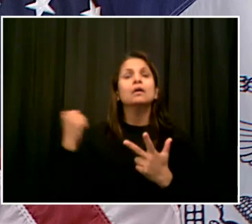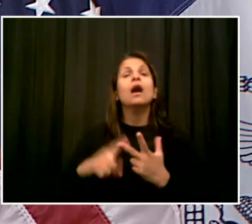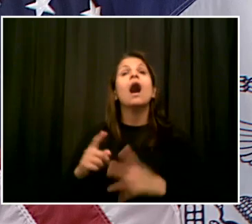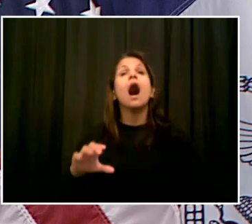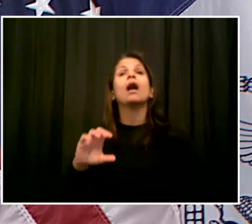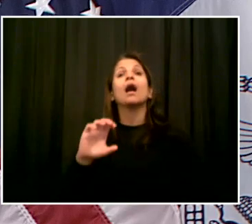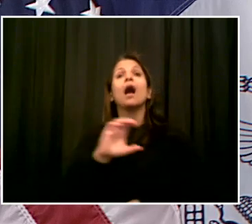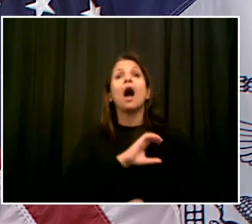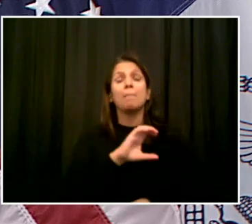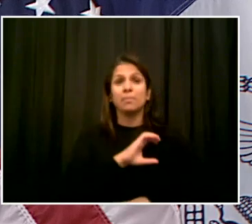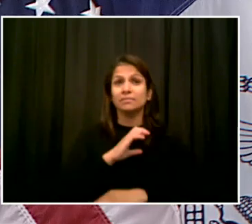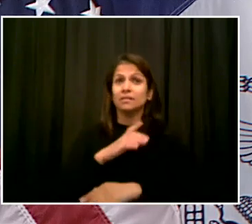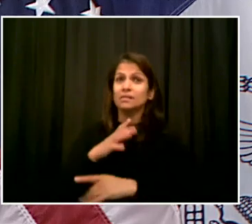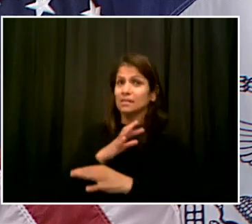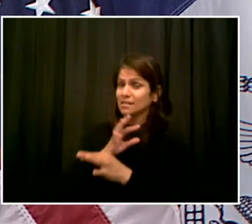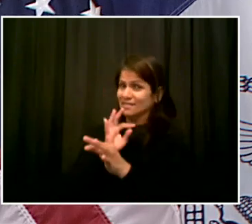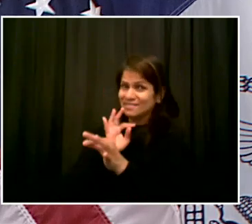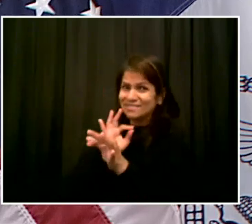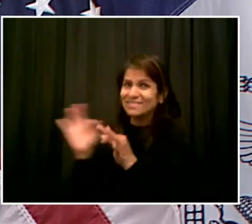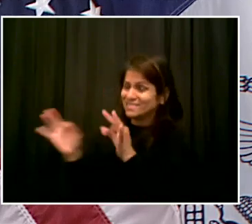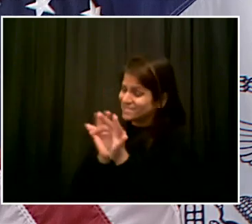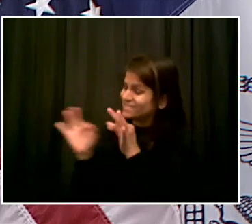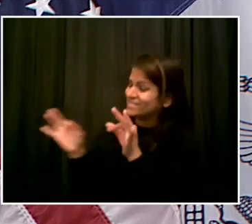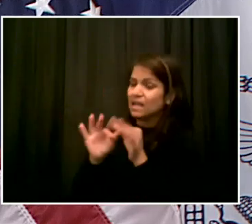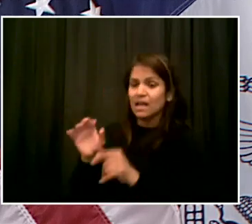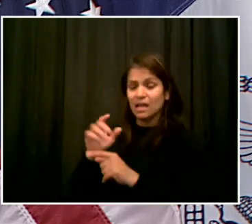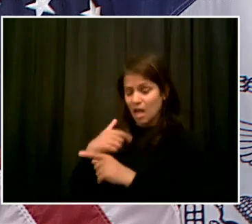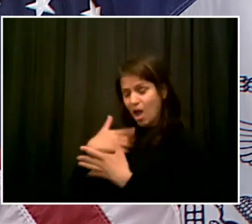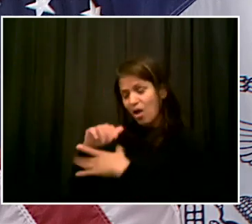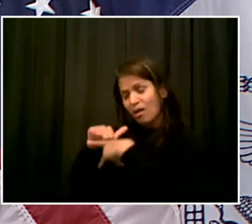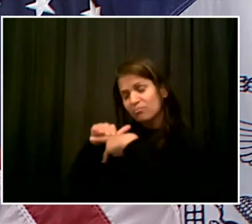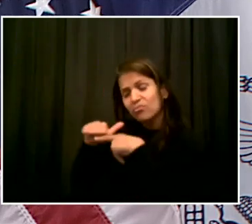NUMBER OF GUNDIES CHARGES